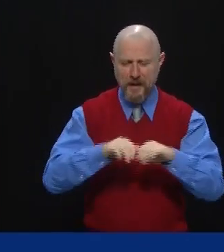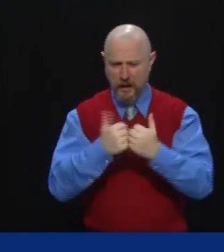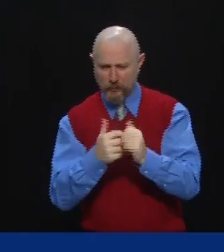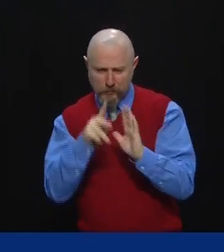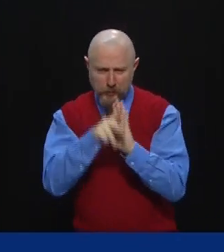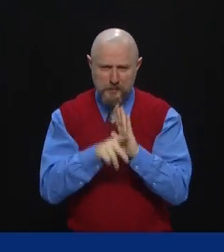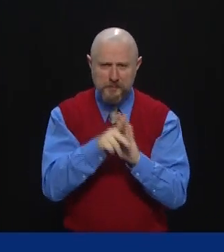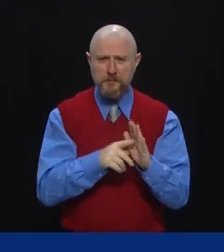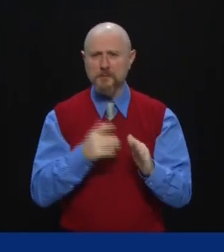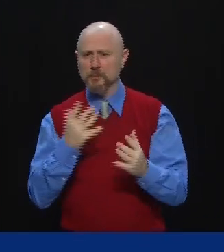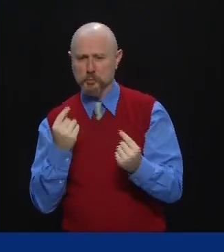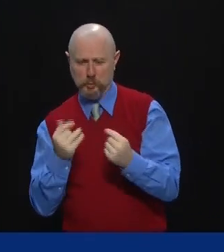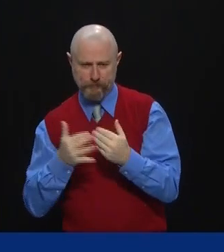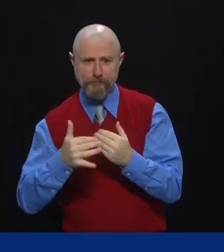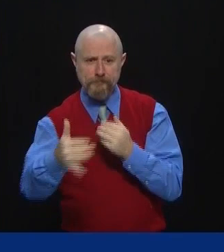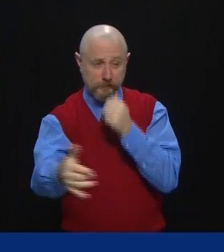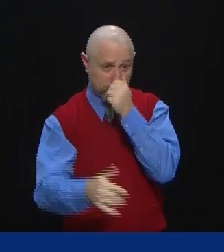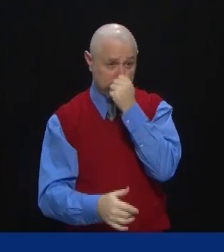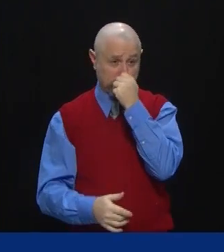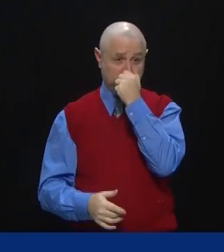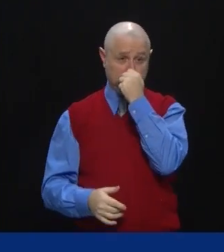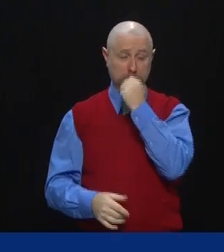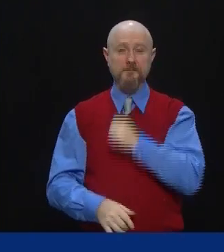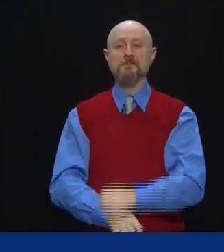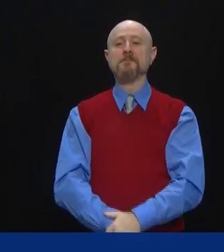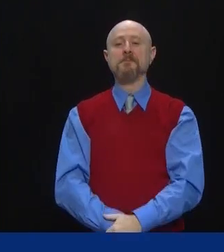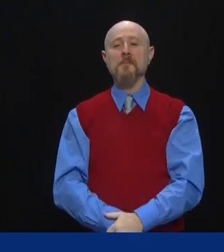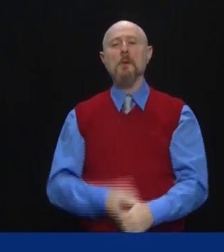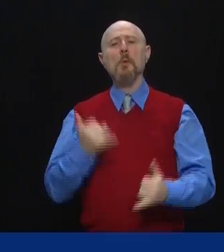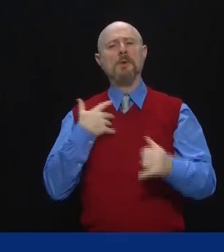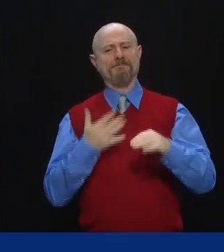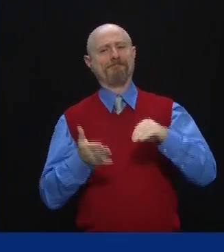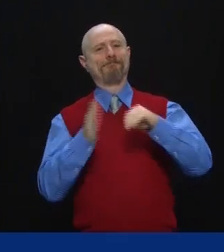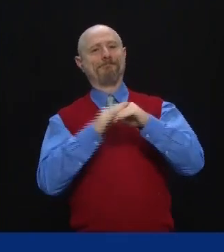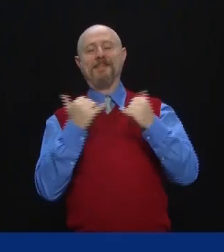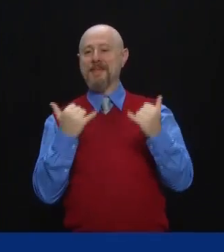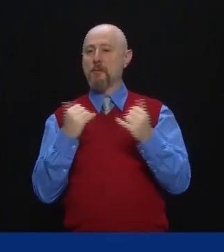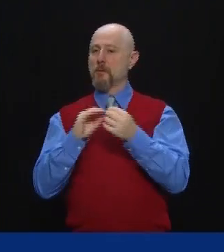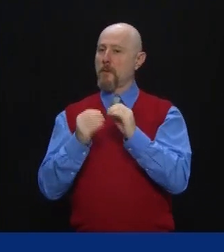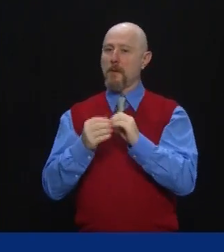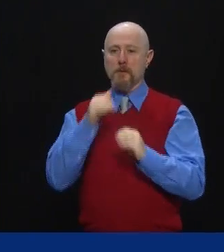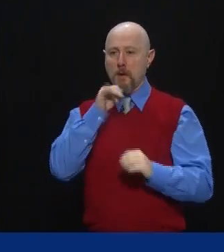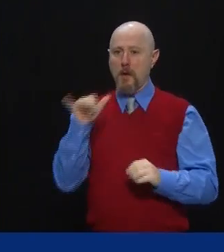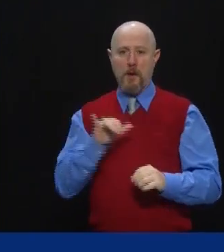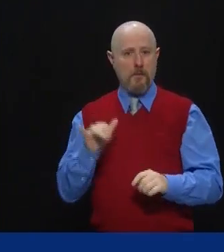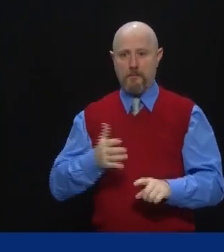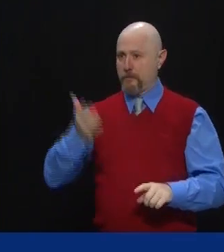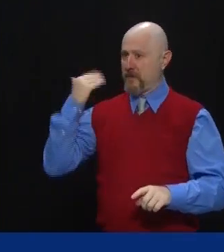WE WANTED TO AMPLIFY THE POLICIES WORKING THUS FAR AND ANALYZE ALSO WHERE WE'RE GOING NEXT.